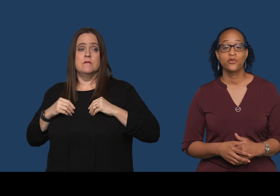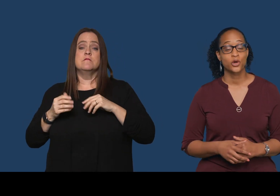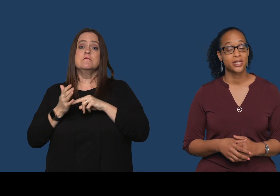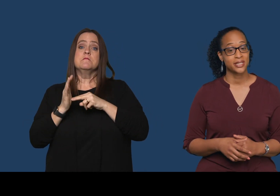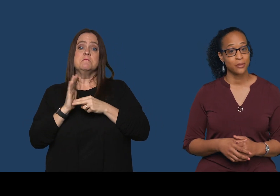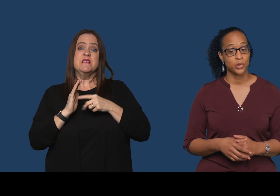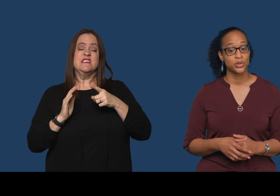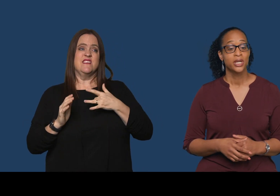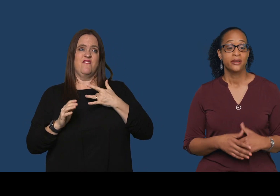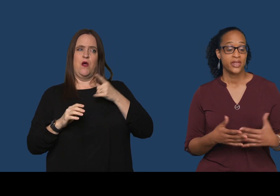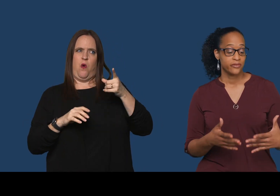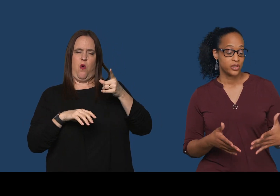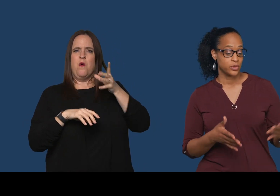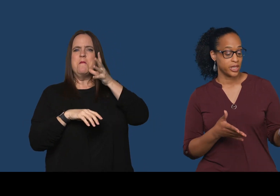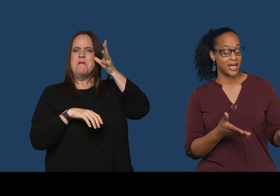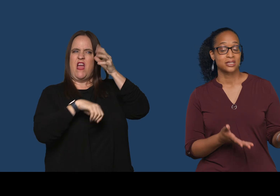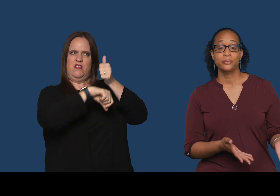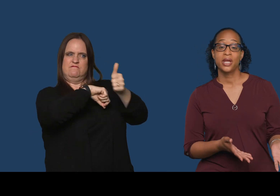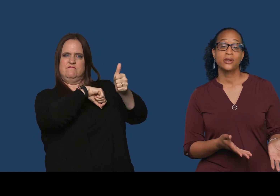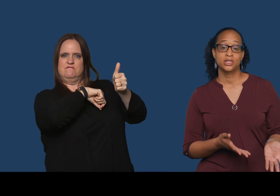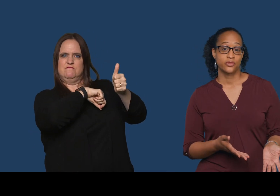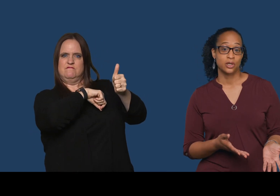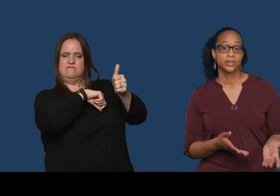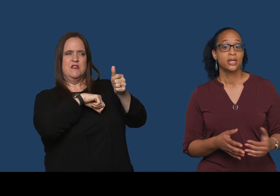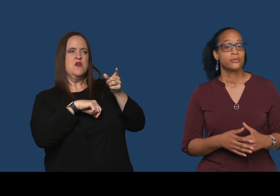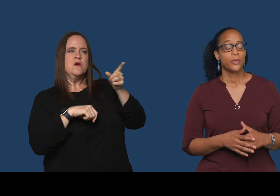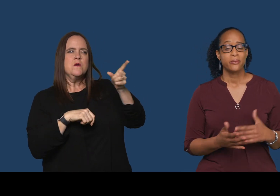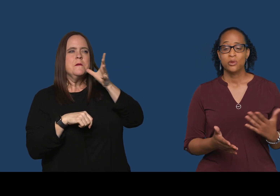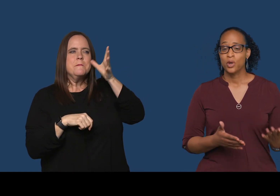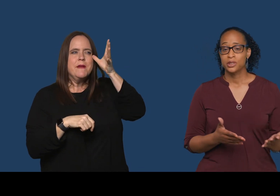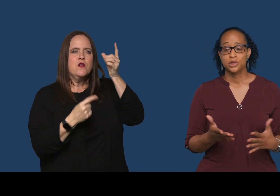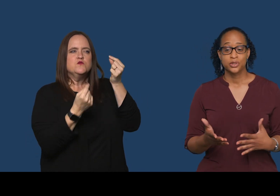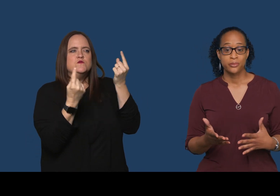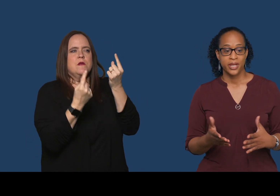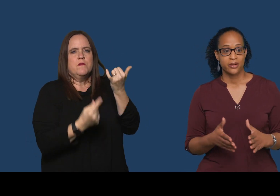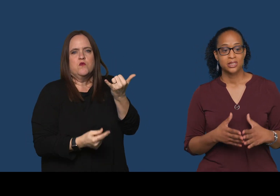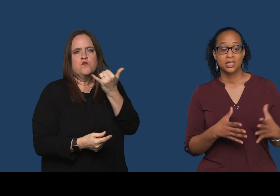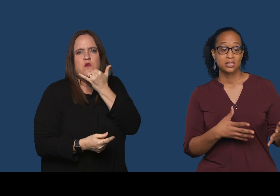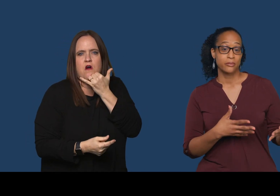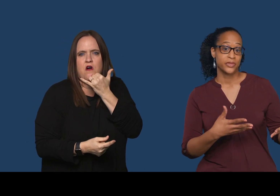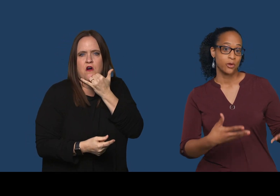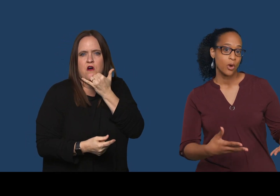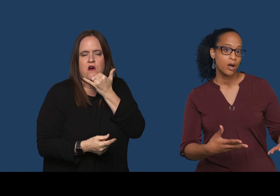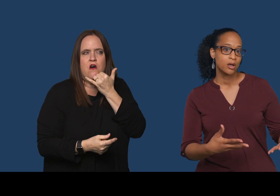For example, they view it as the parents fault. Maybe one or two of the parents did something wrong.